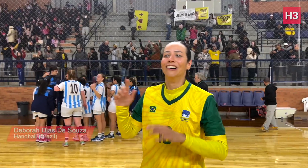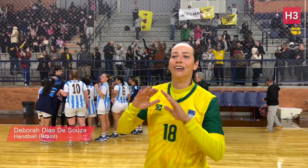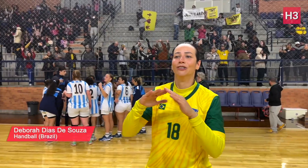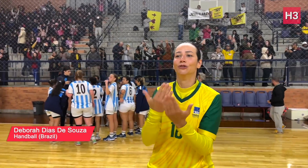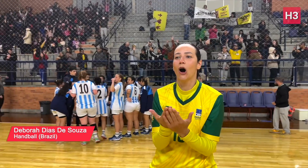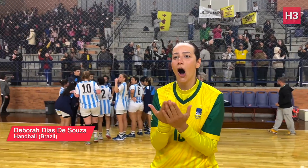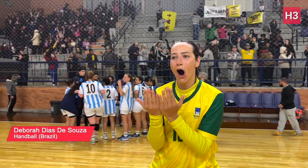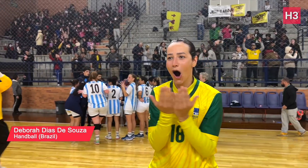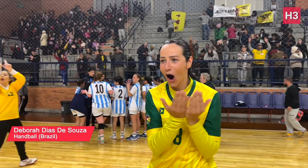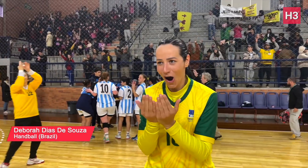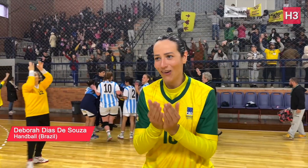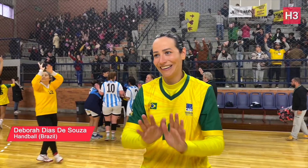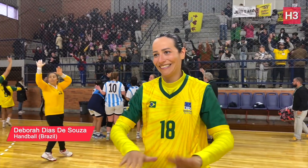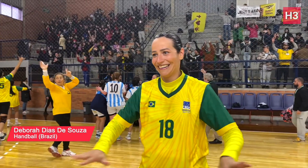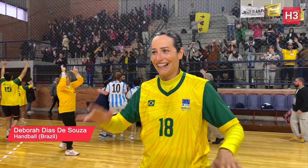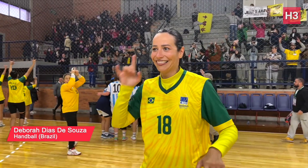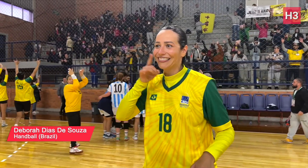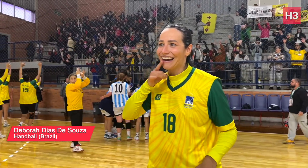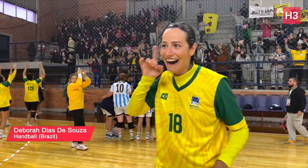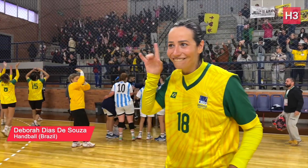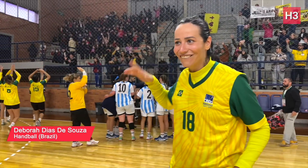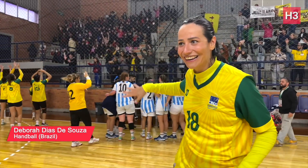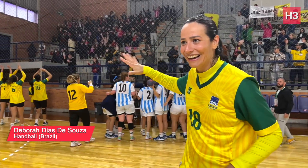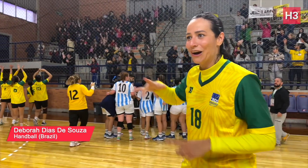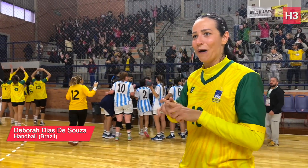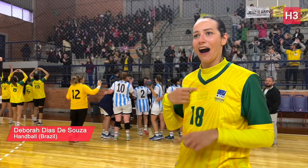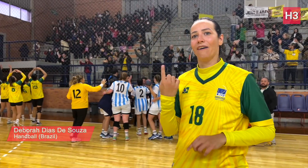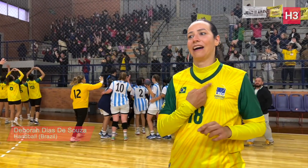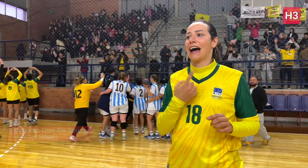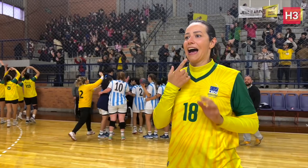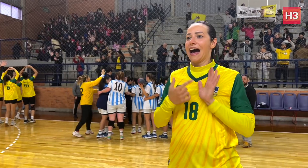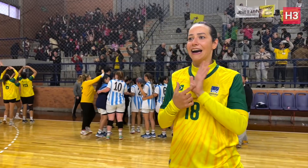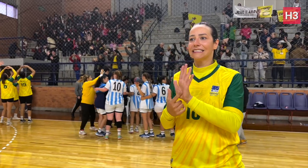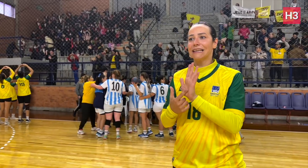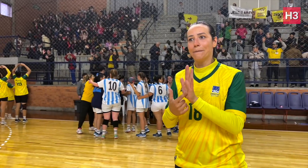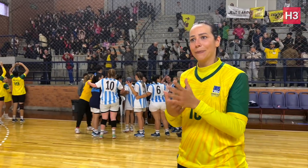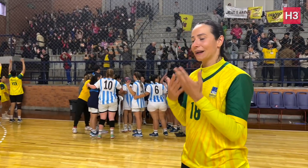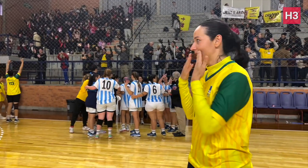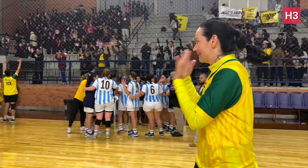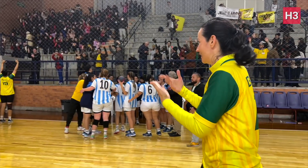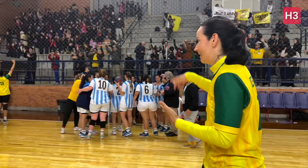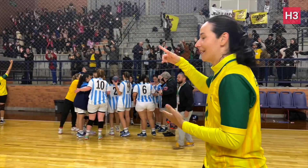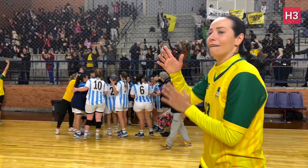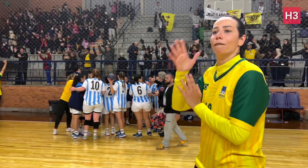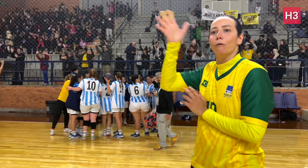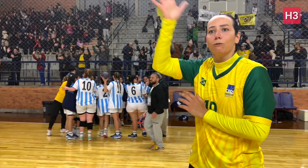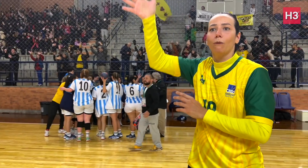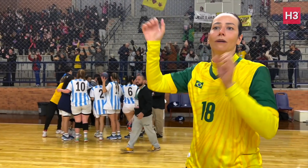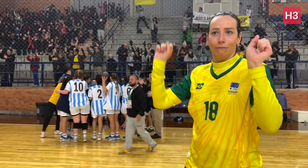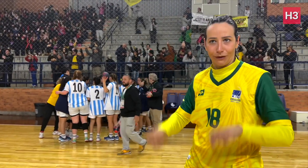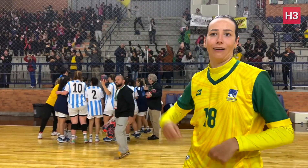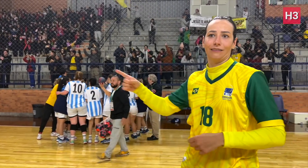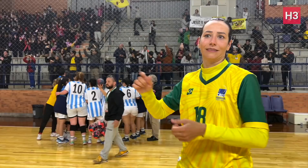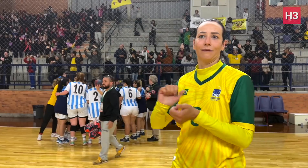We get to be role models to deaf students here and show them that they can be athletes